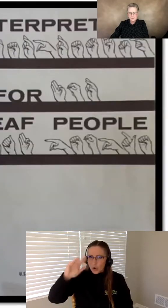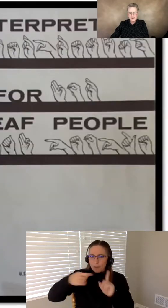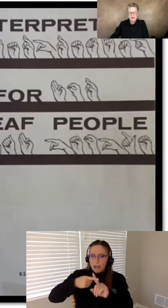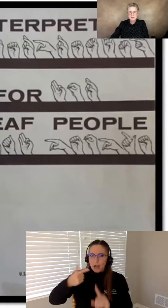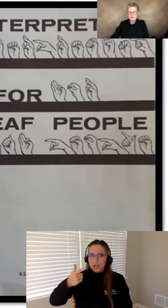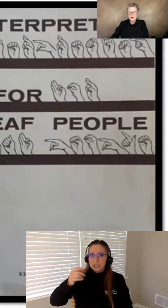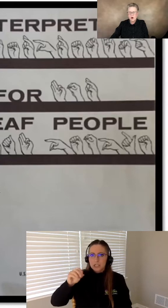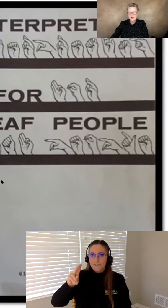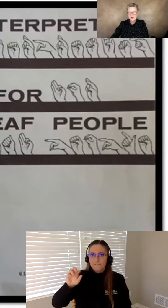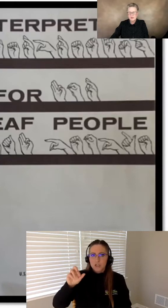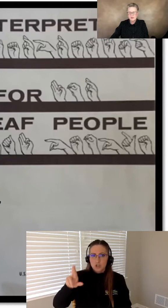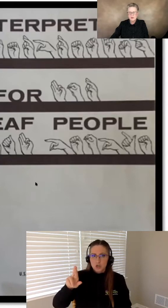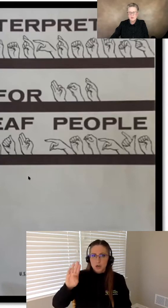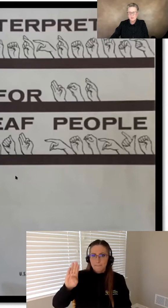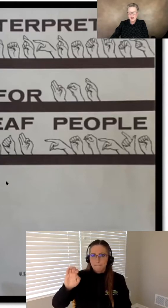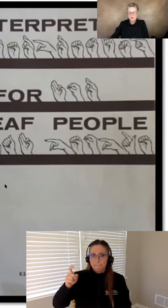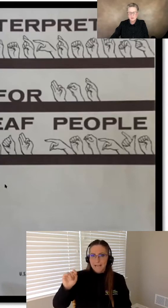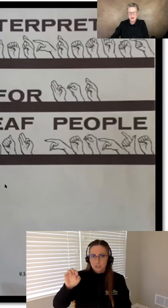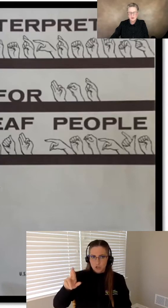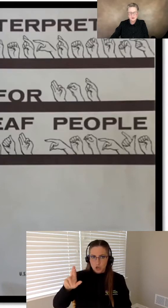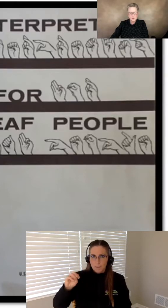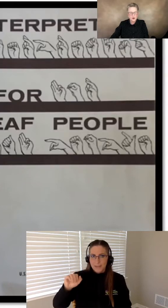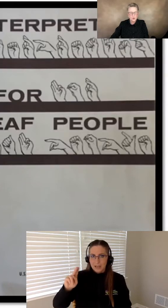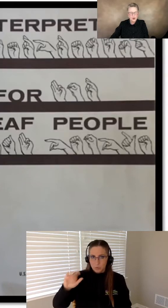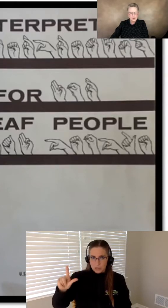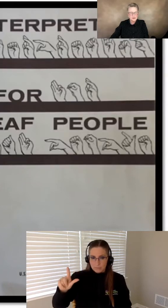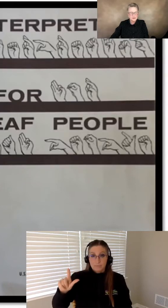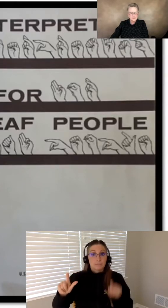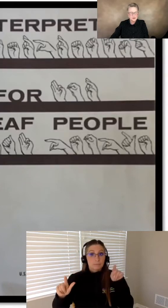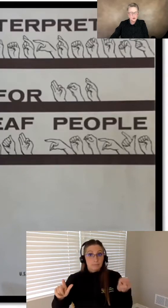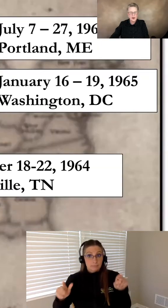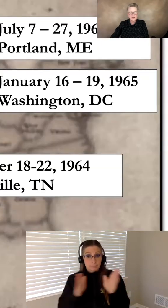and that's what they call this, is the Governor Baxter Manual, so what it was, was if you go back to